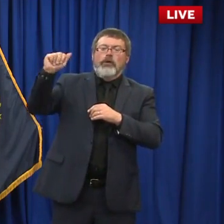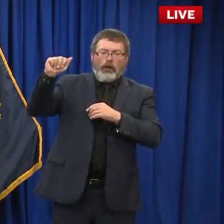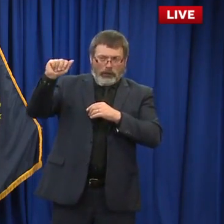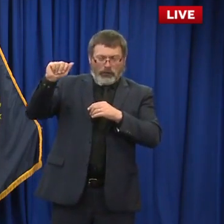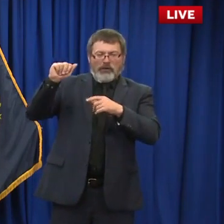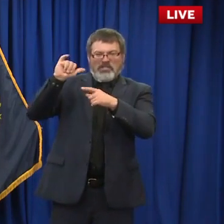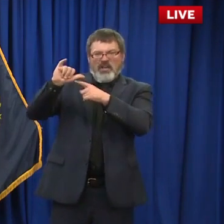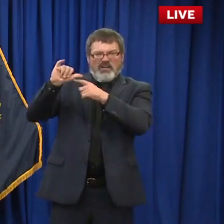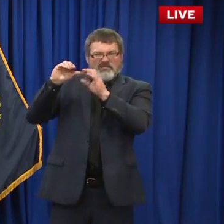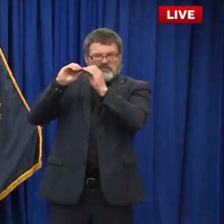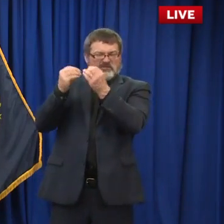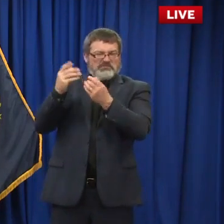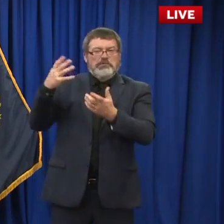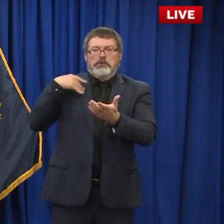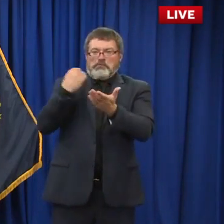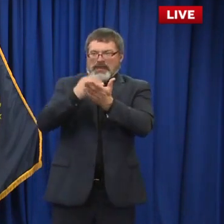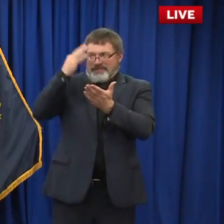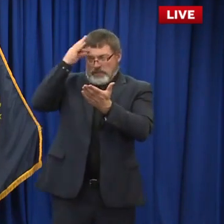THE FEDERAL GOVERNMENT PUT UP MONEY.